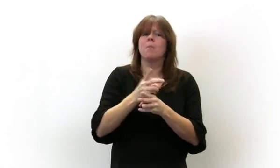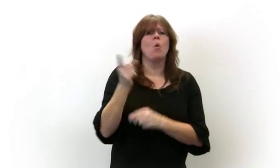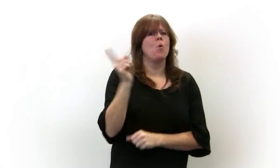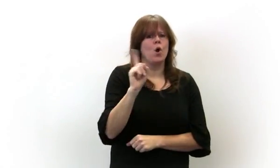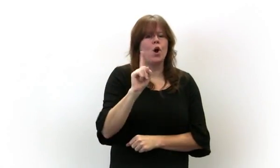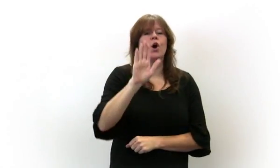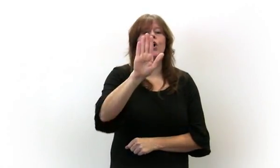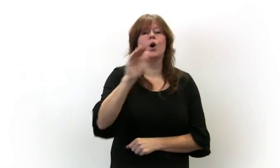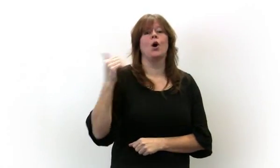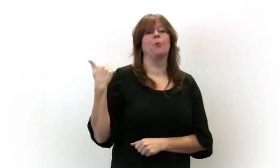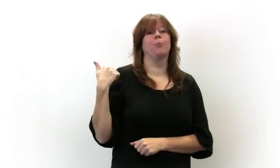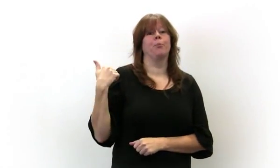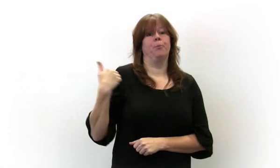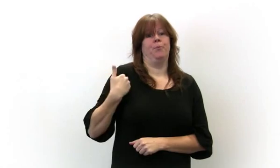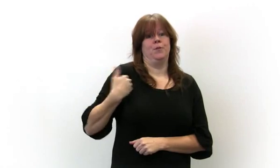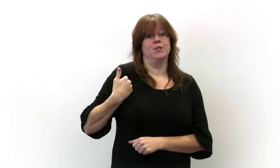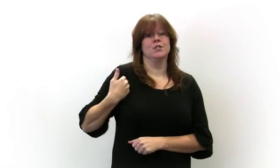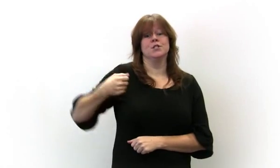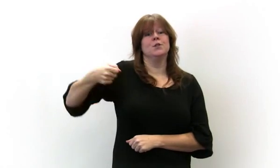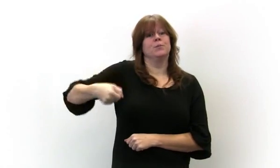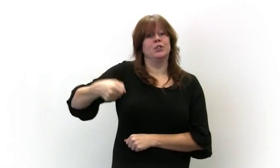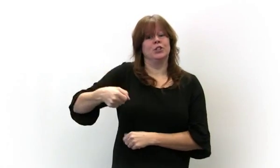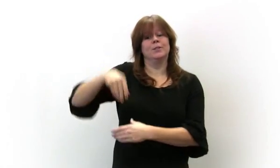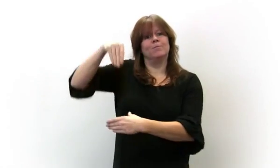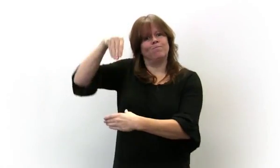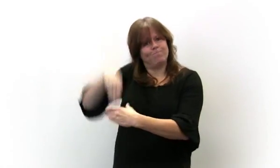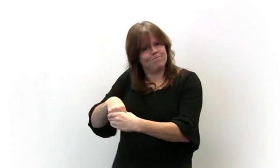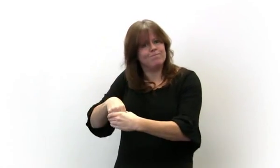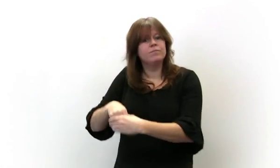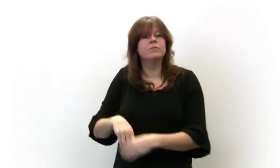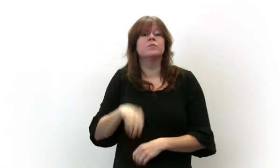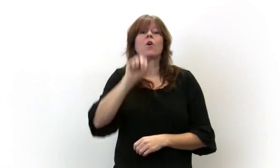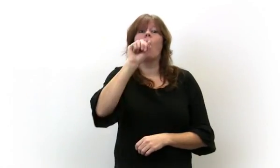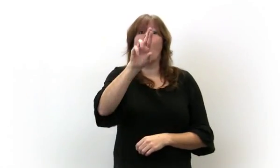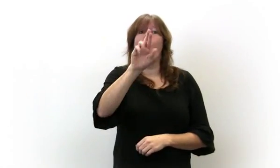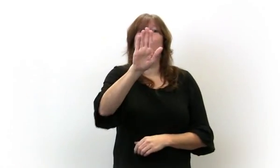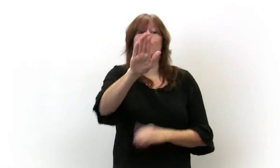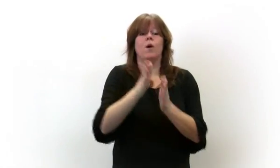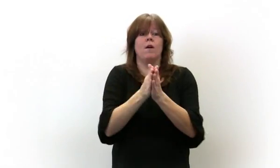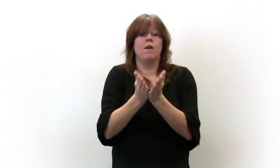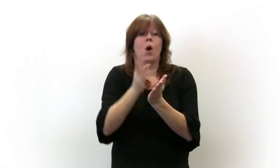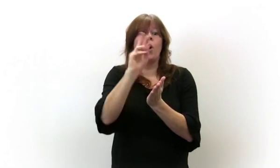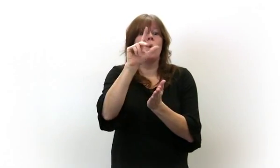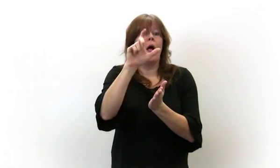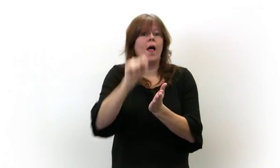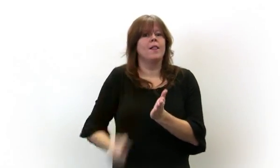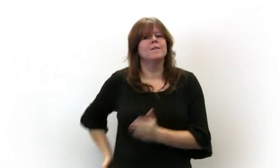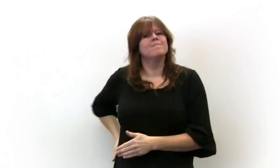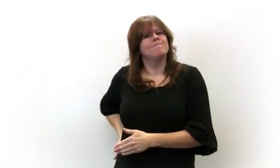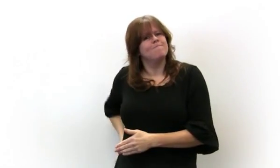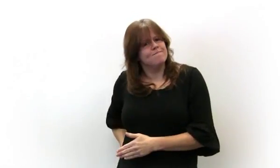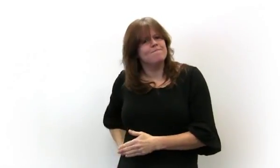Keep it in your purse or wallet.